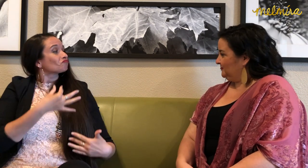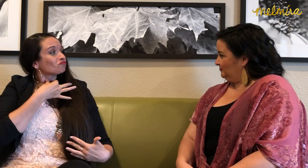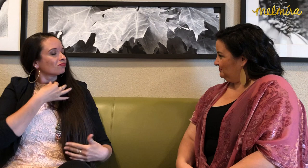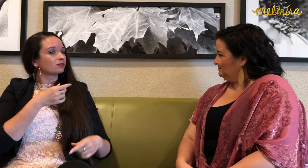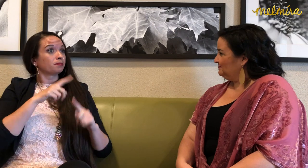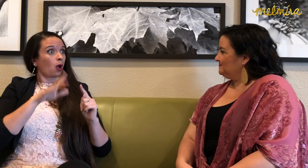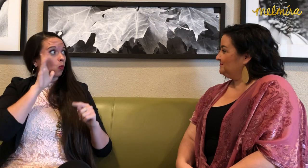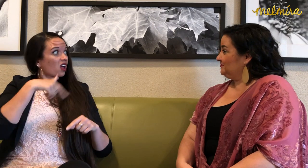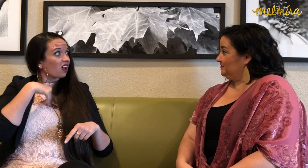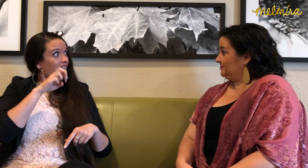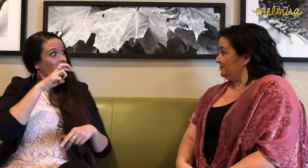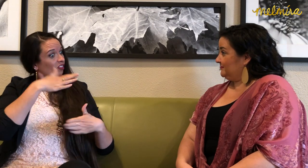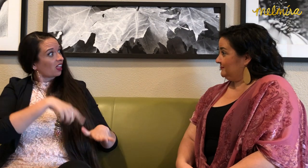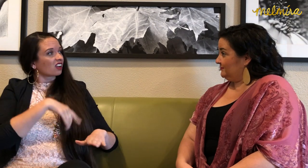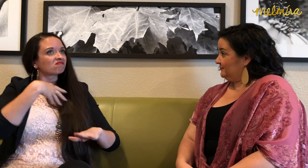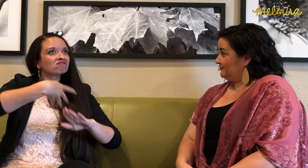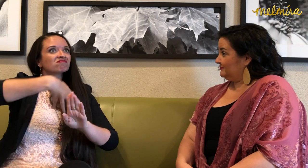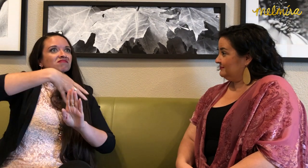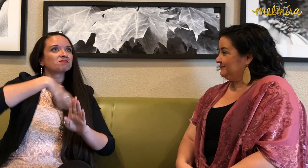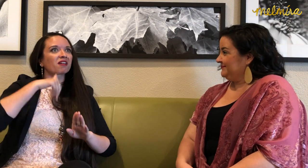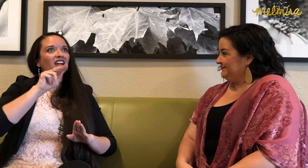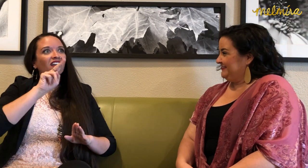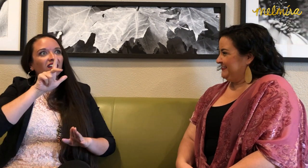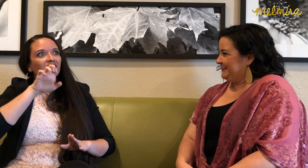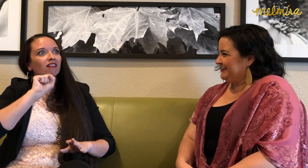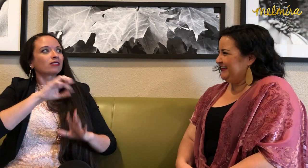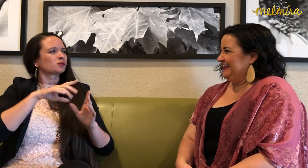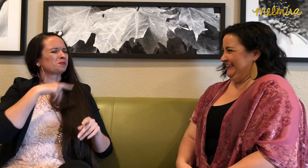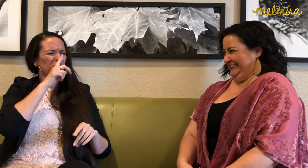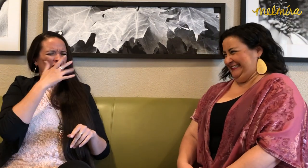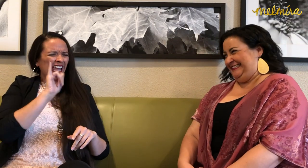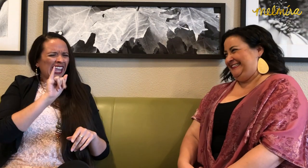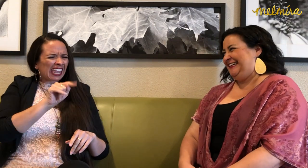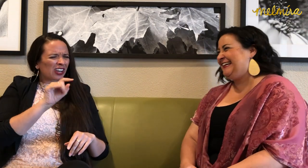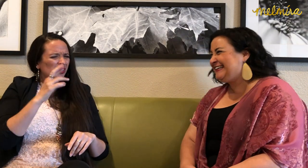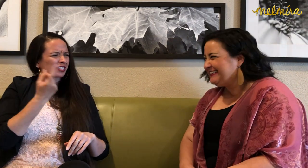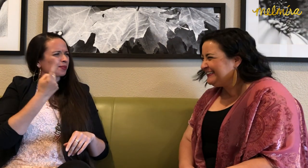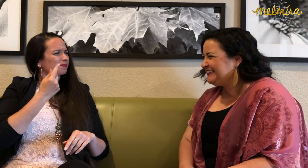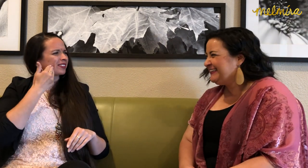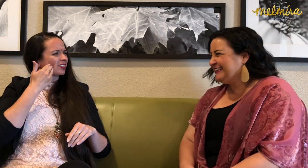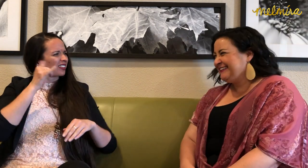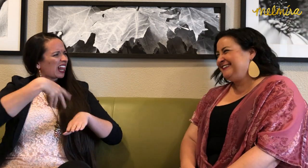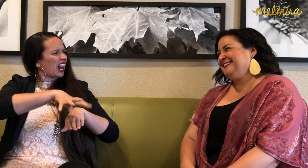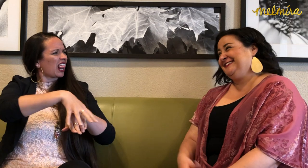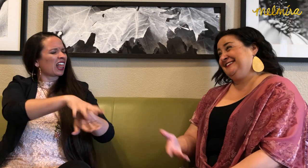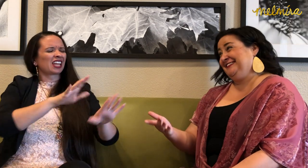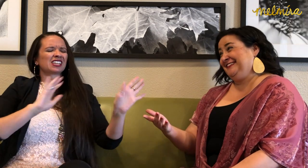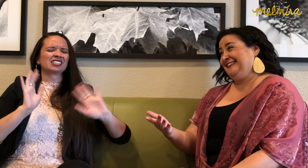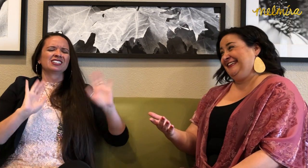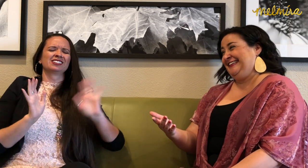to let my hair grow. Will I ever let it reach my ankles? I'd rather not look like It or something, you know?